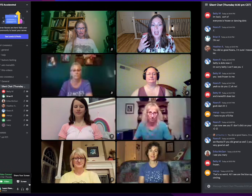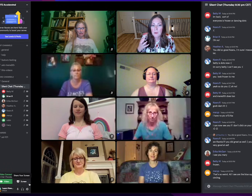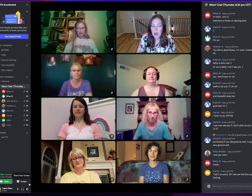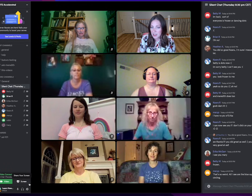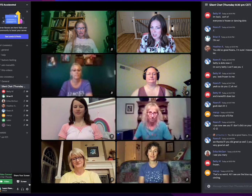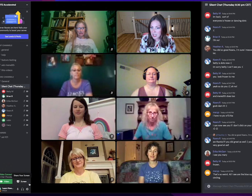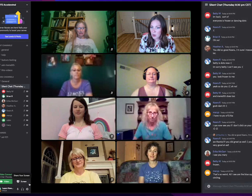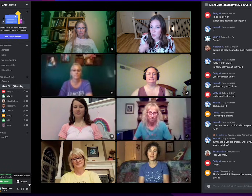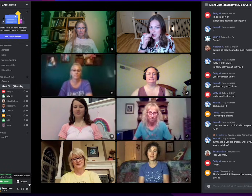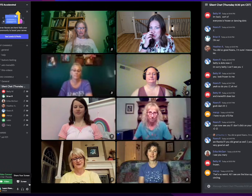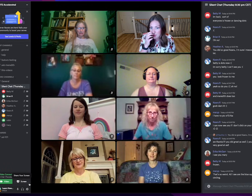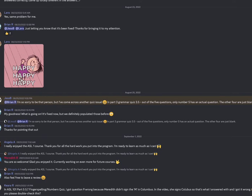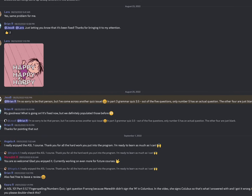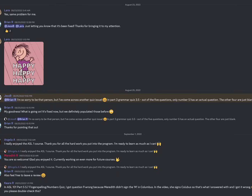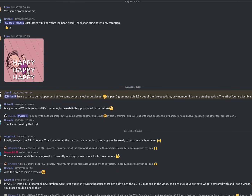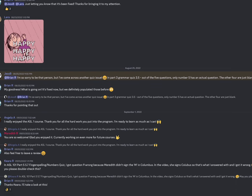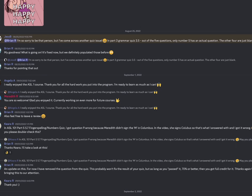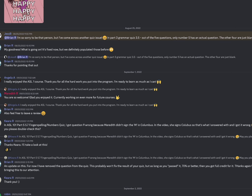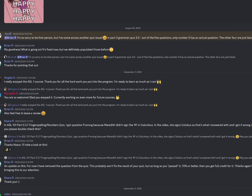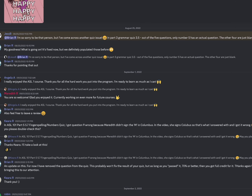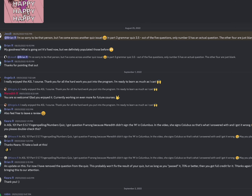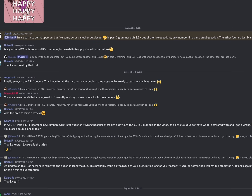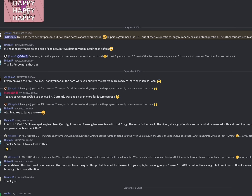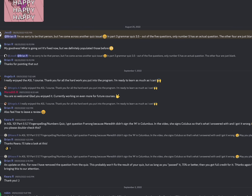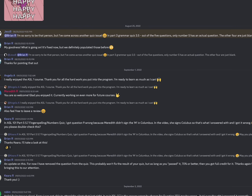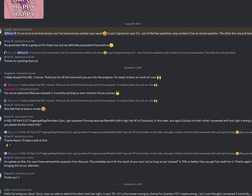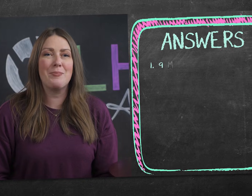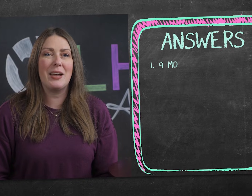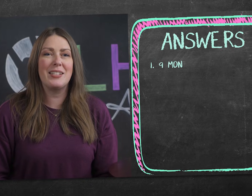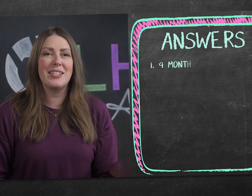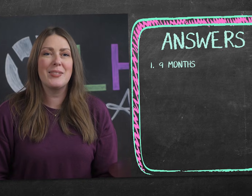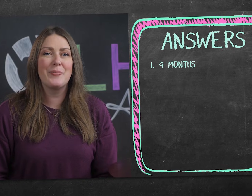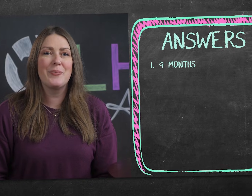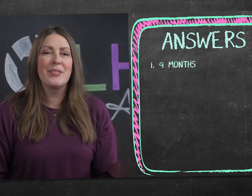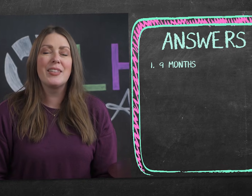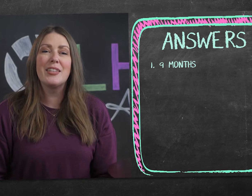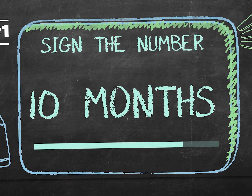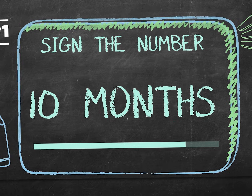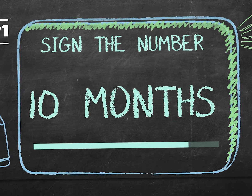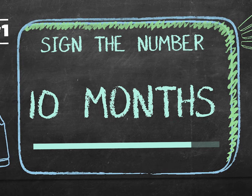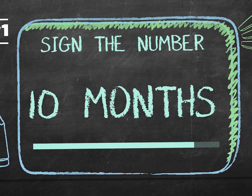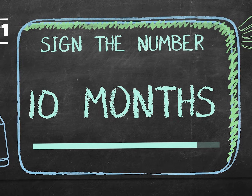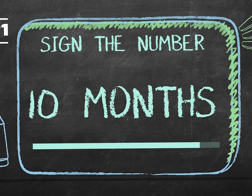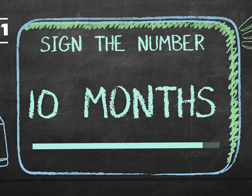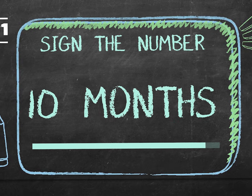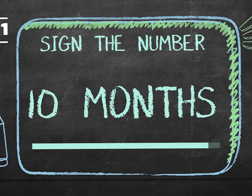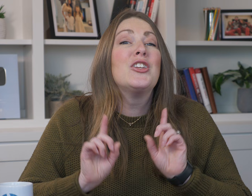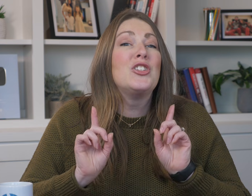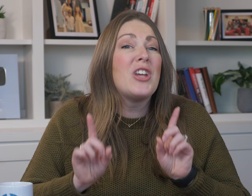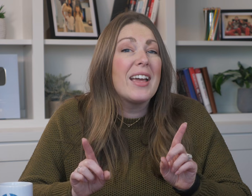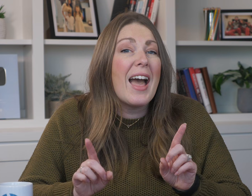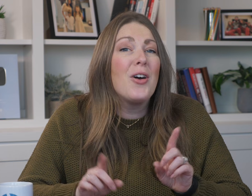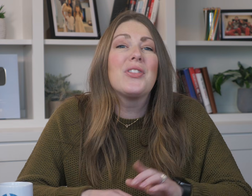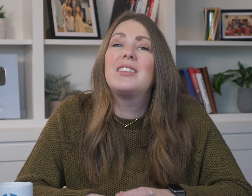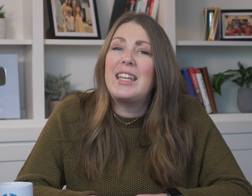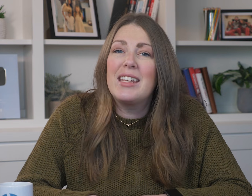access to our ASL Community via Discord, and we're always adding even more value. Check out the link